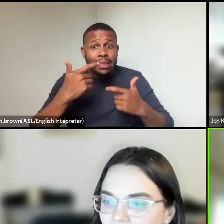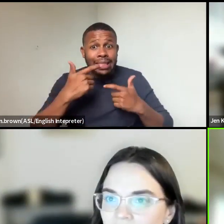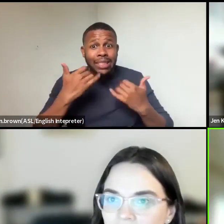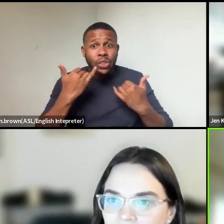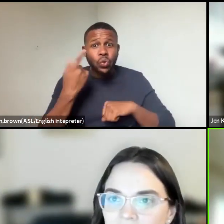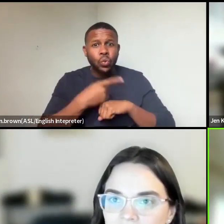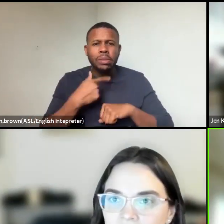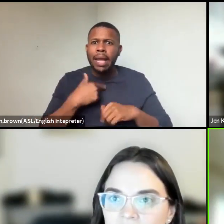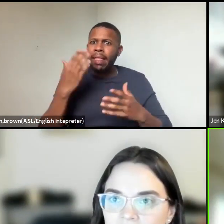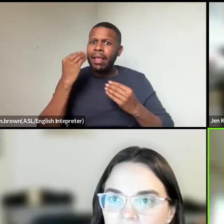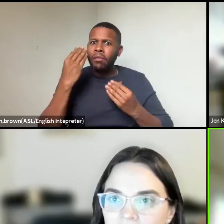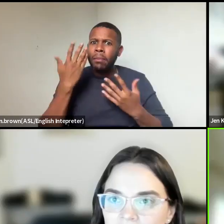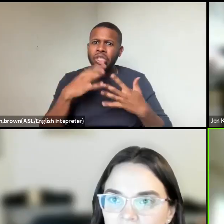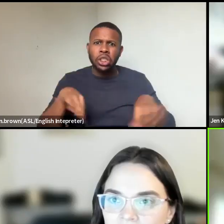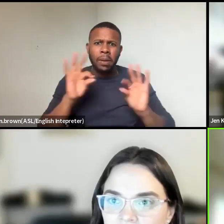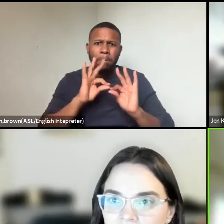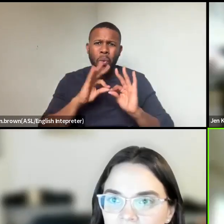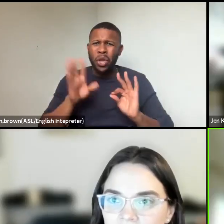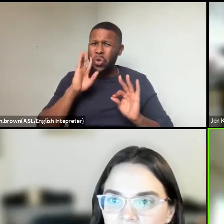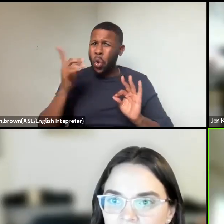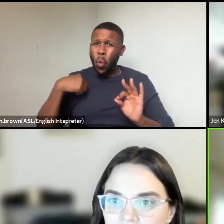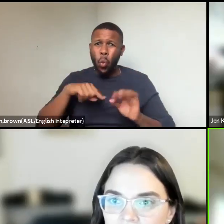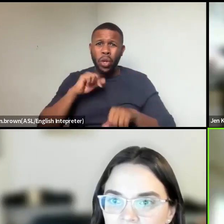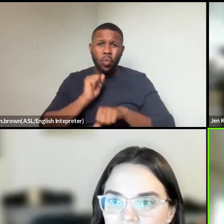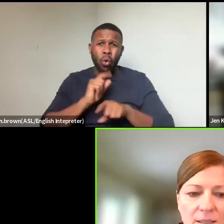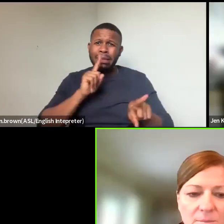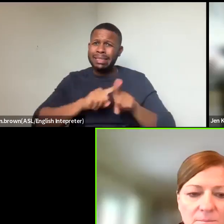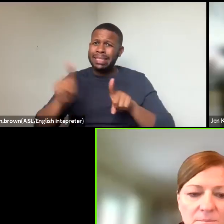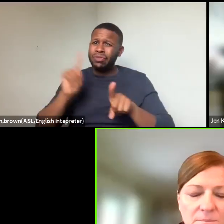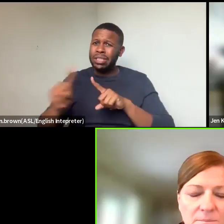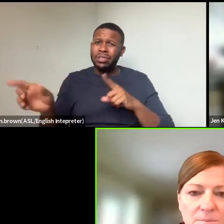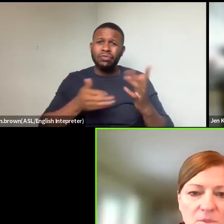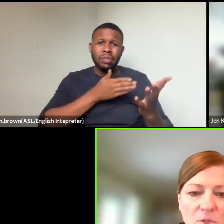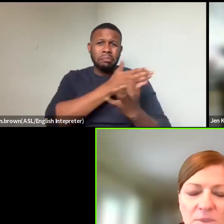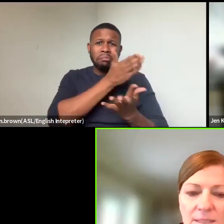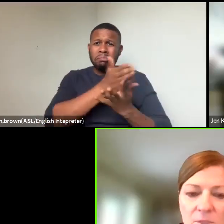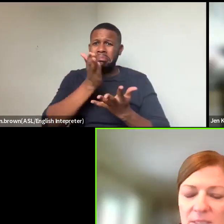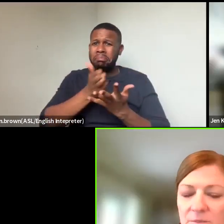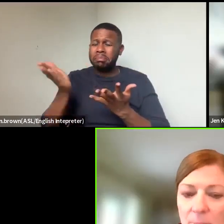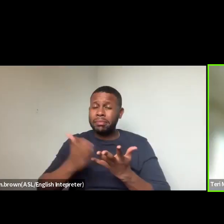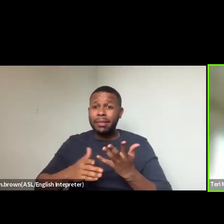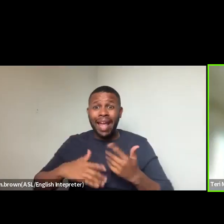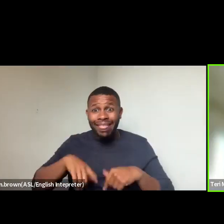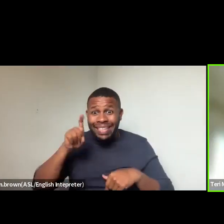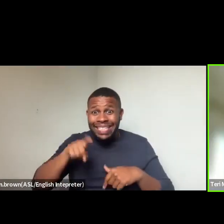and this information can be duplicated. I would yield to our Executive Director Teri.